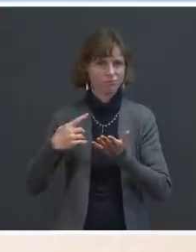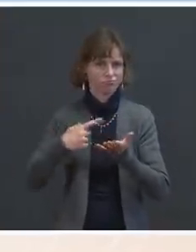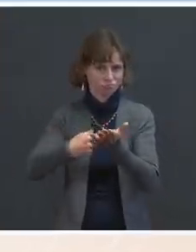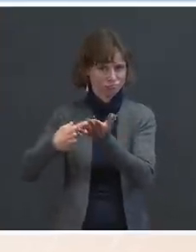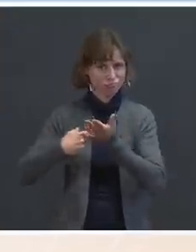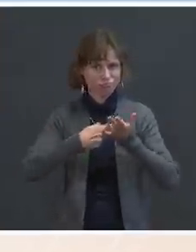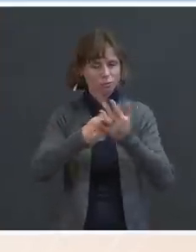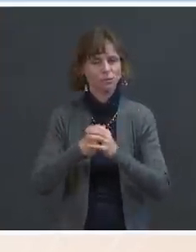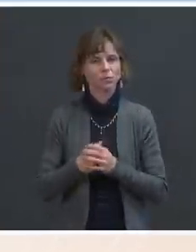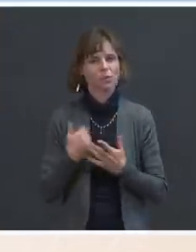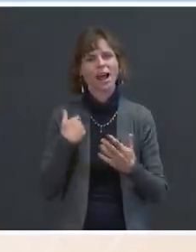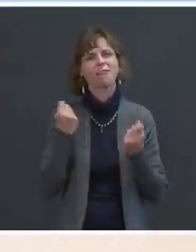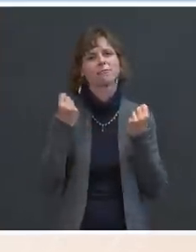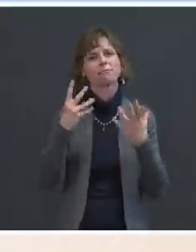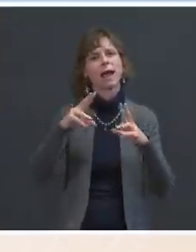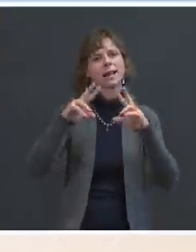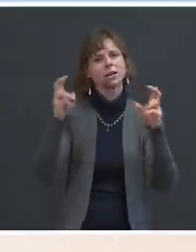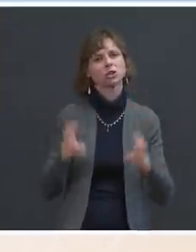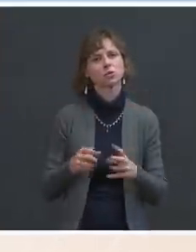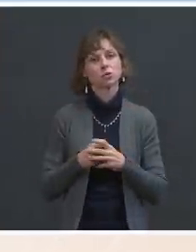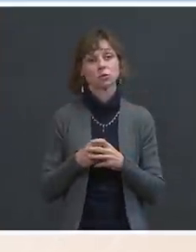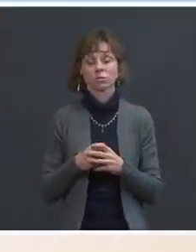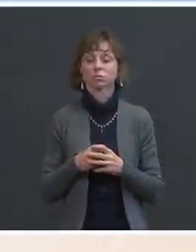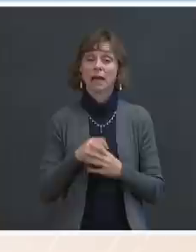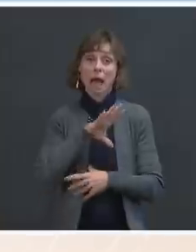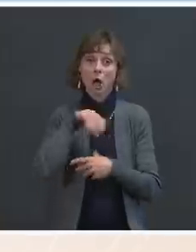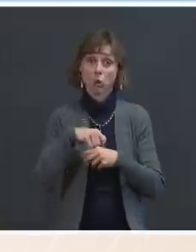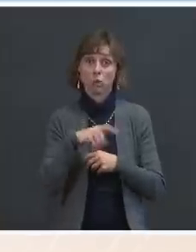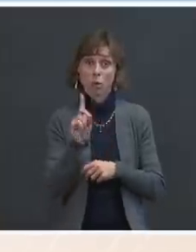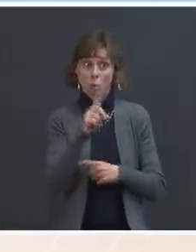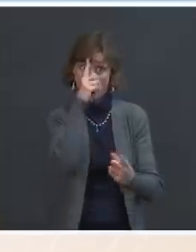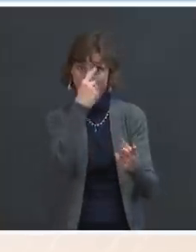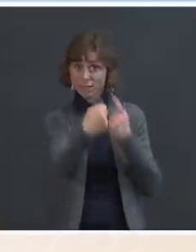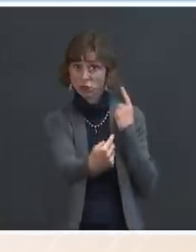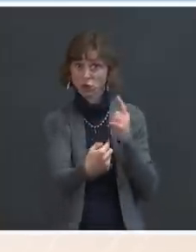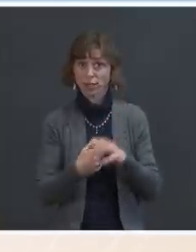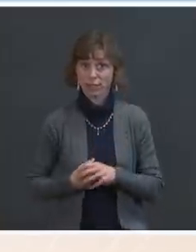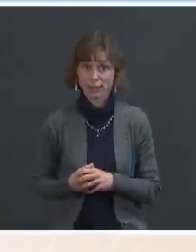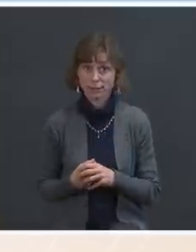including ones where we have deep disagreements. We intend to discuss our expectations,